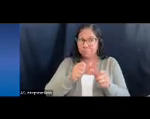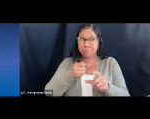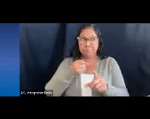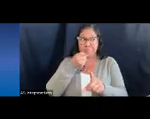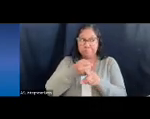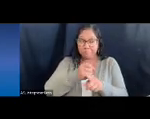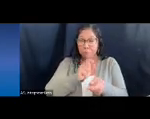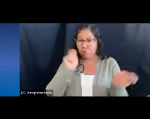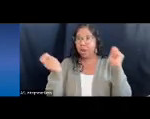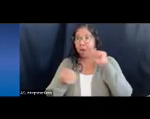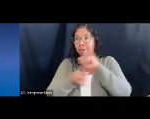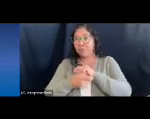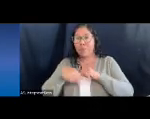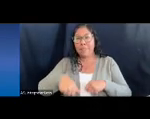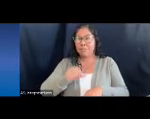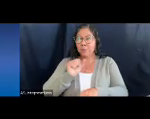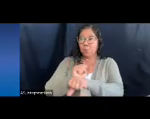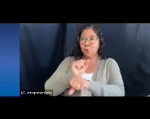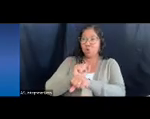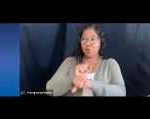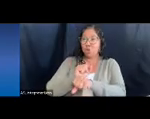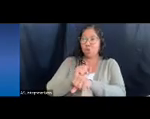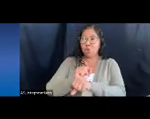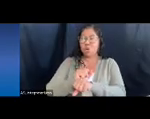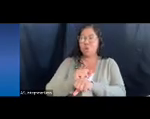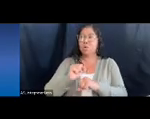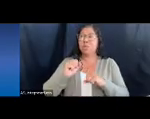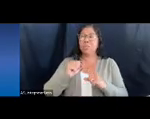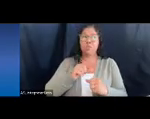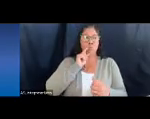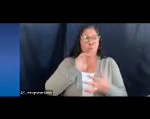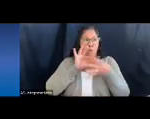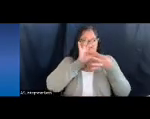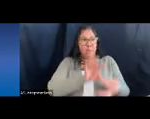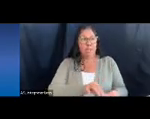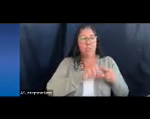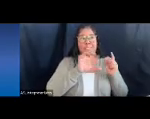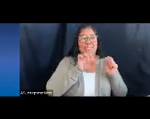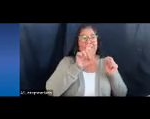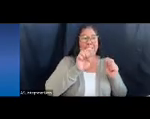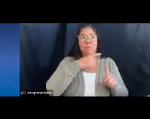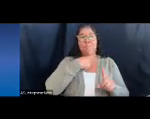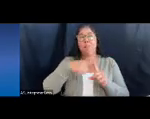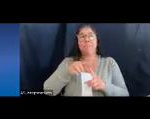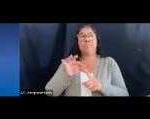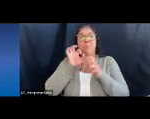This work is grounded in both CDEs and the special ed division's mission and vision